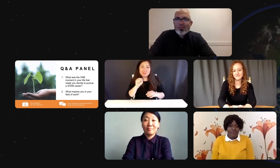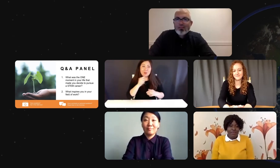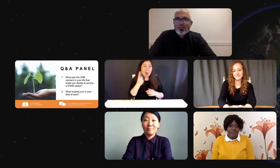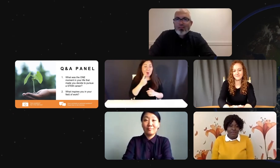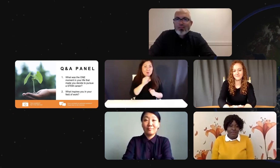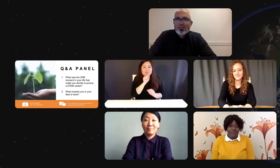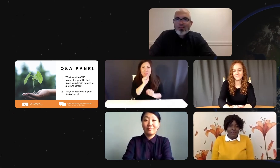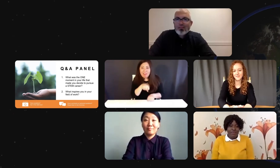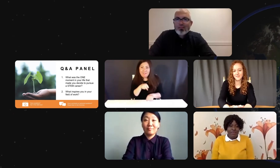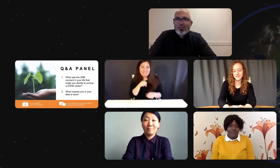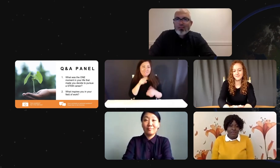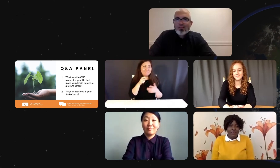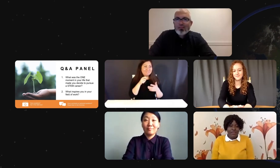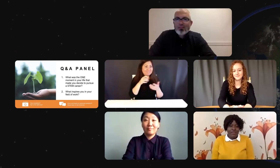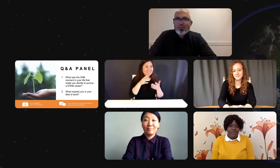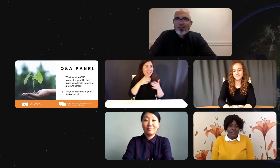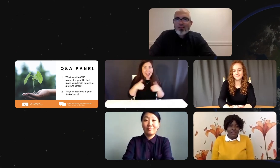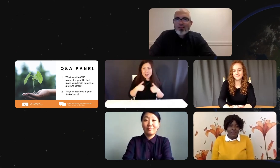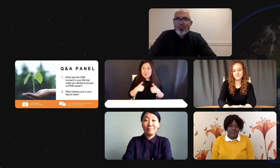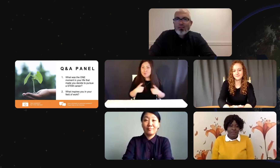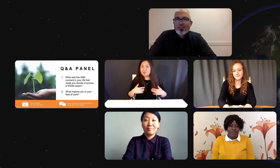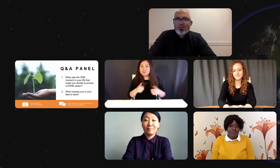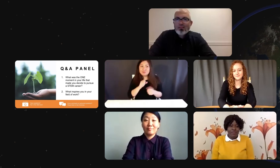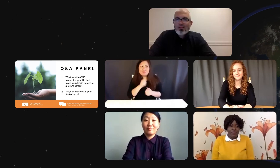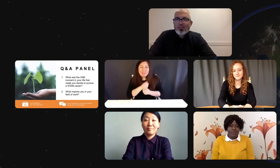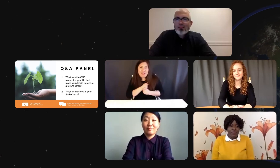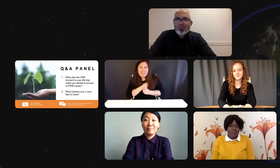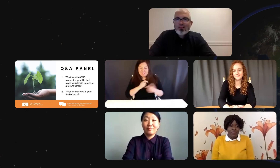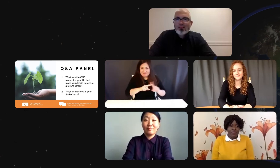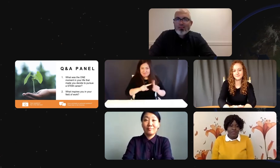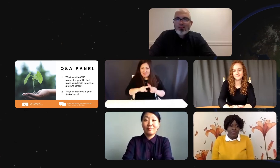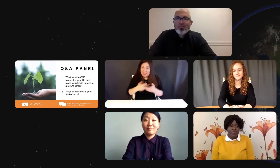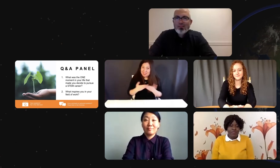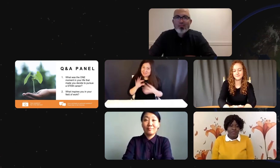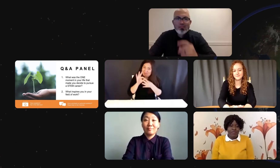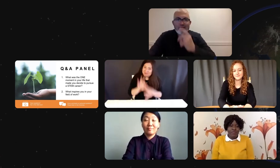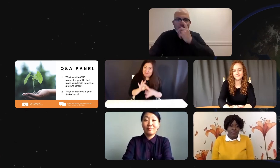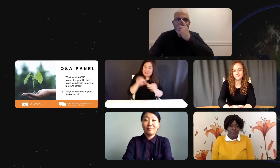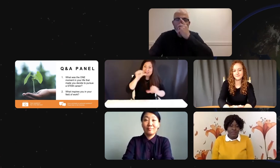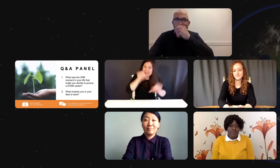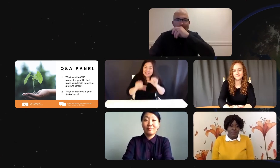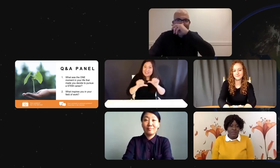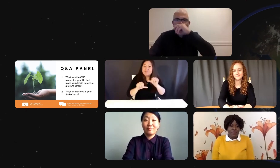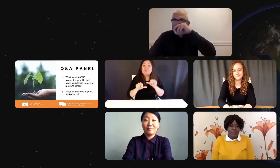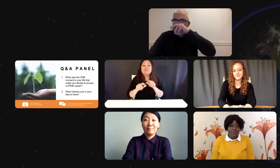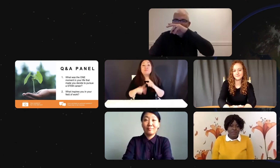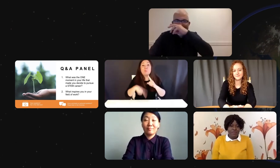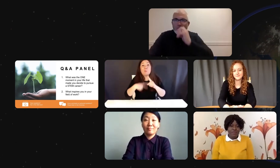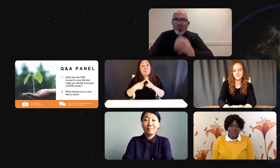field. I've always loved dinosaurs and creatures of all types.